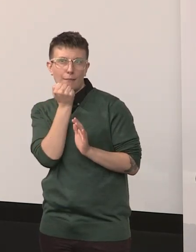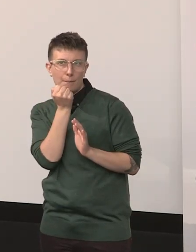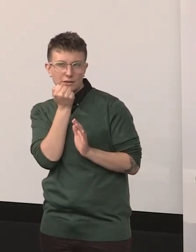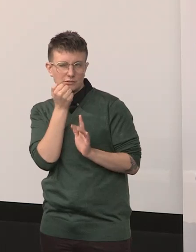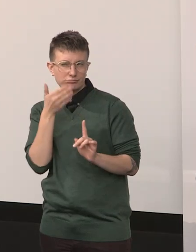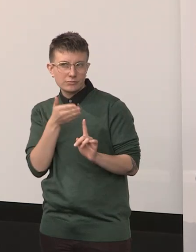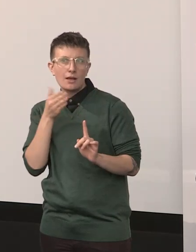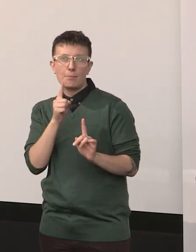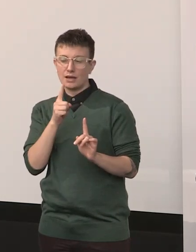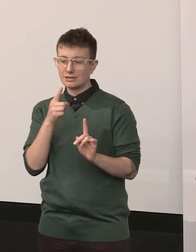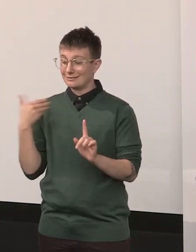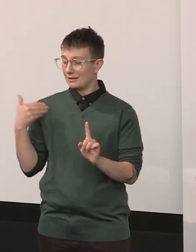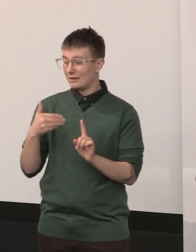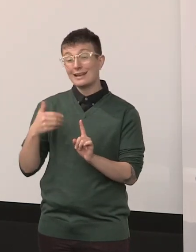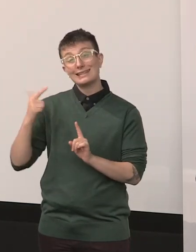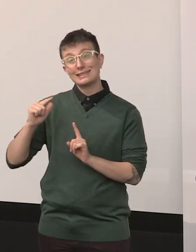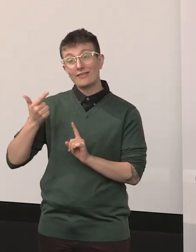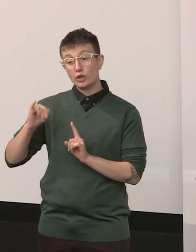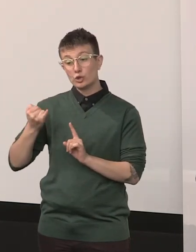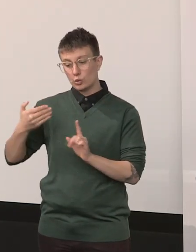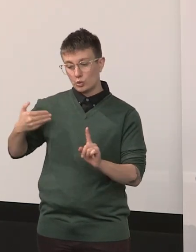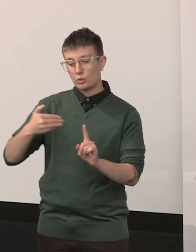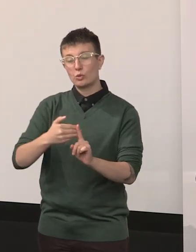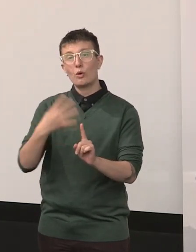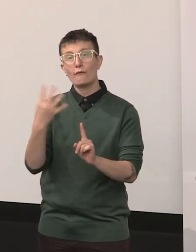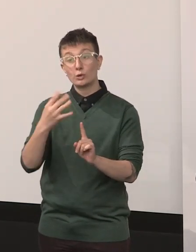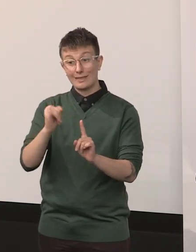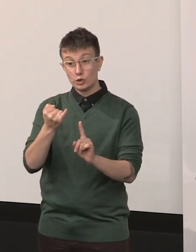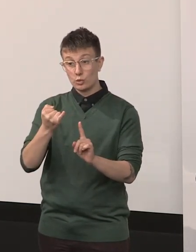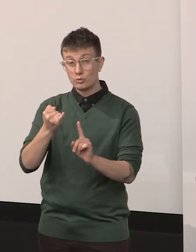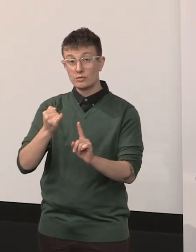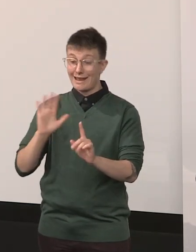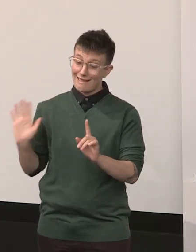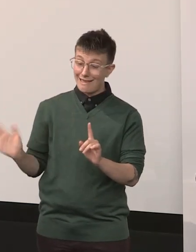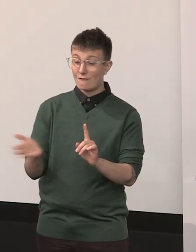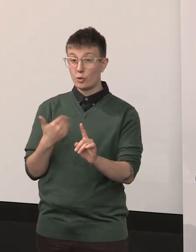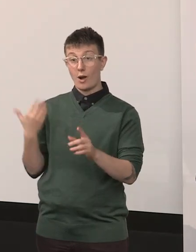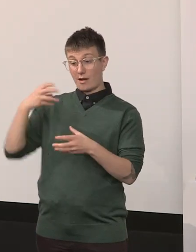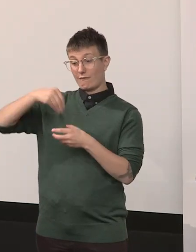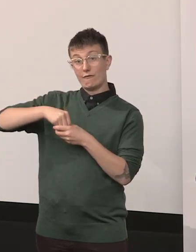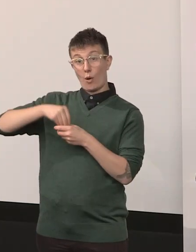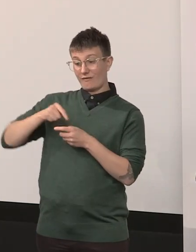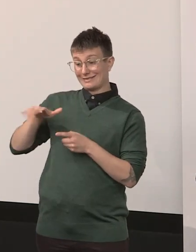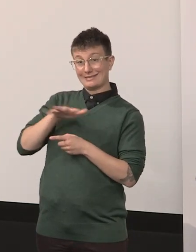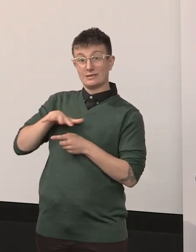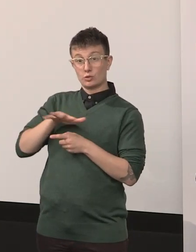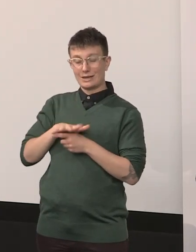can say is that our information to date is all